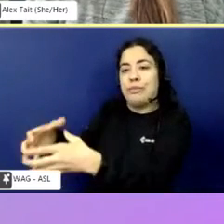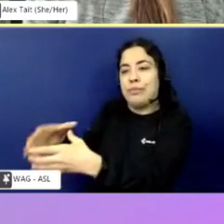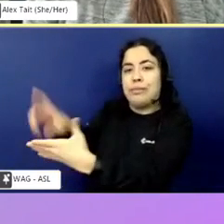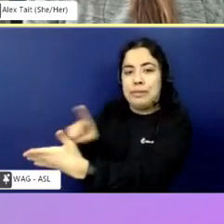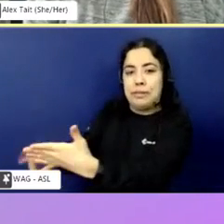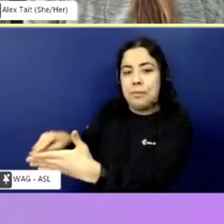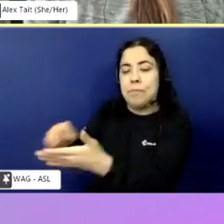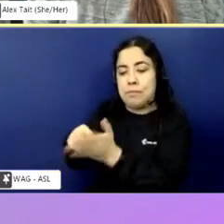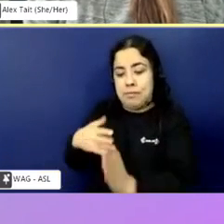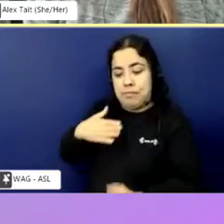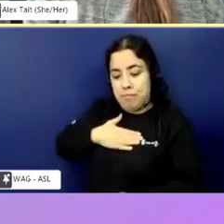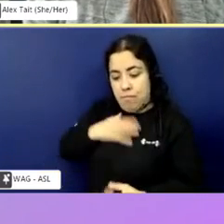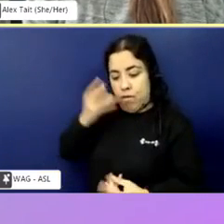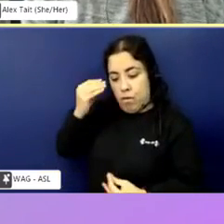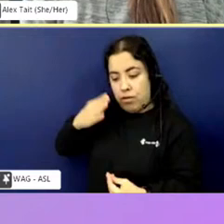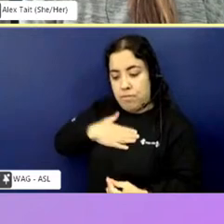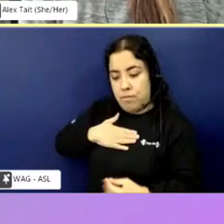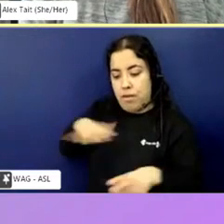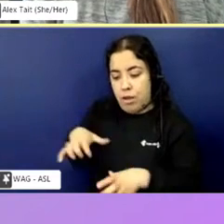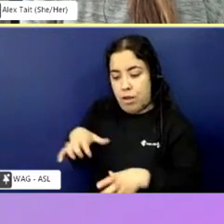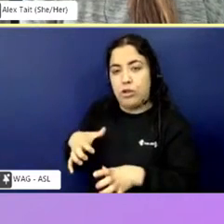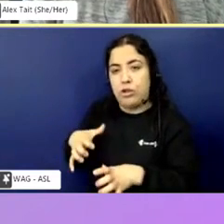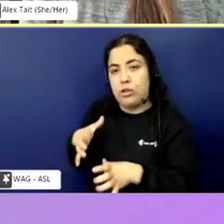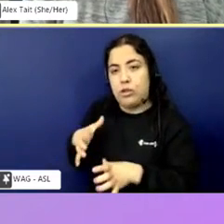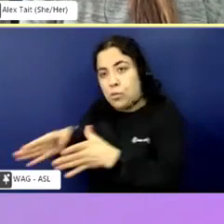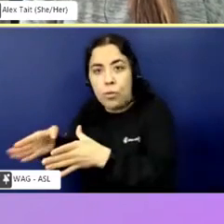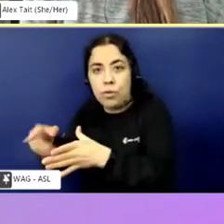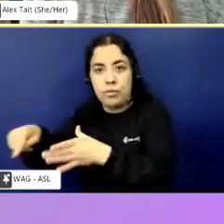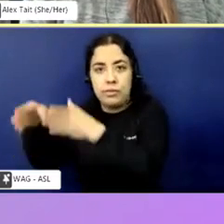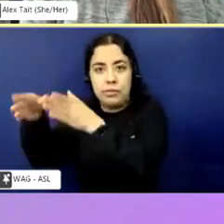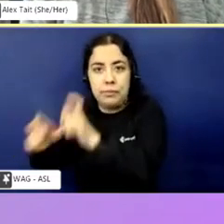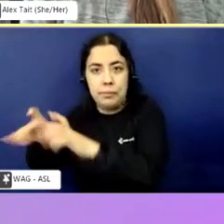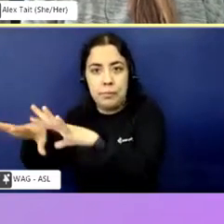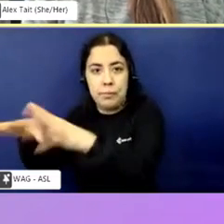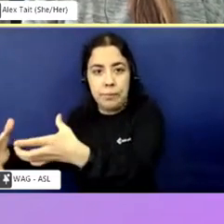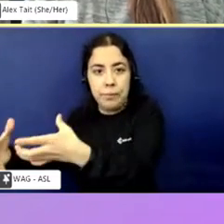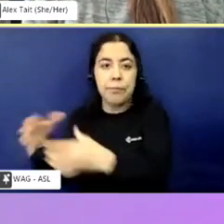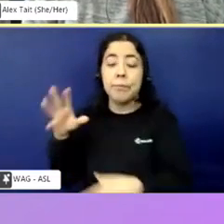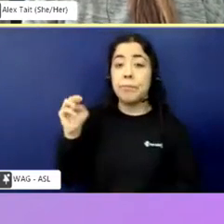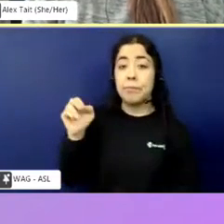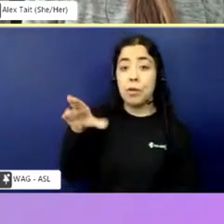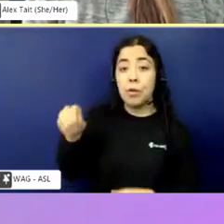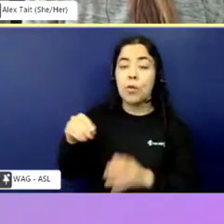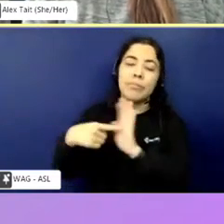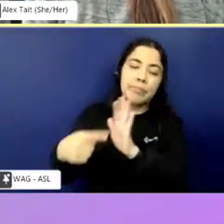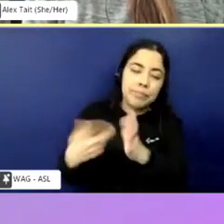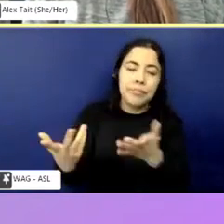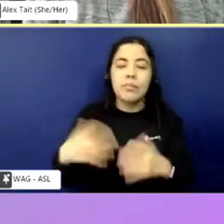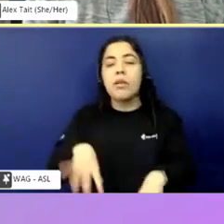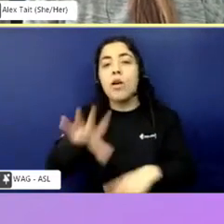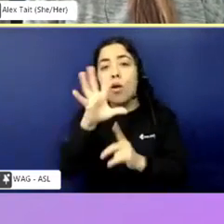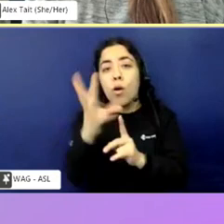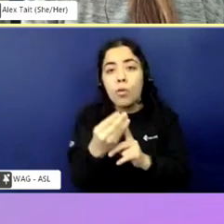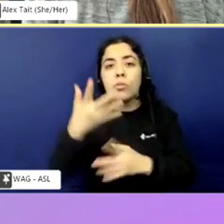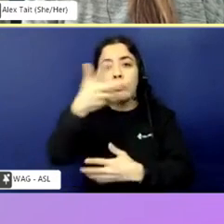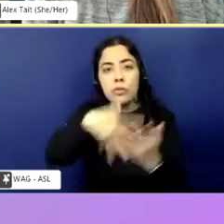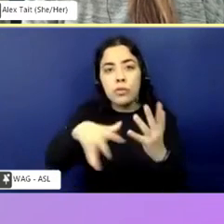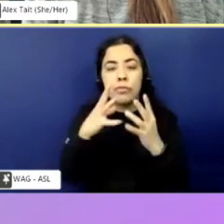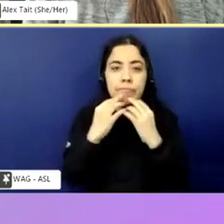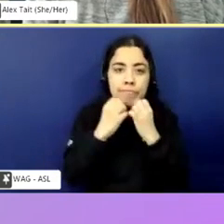thoughts emotions and actions of individuals. We will talk a little bit about each of these.